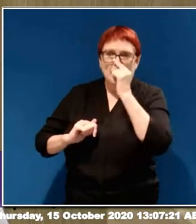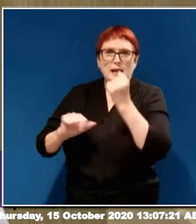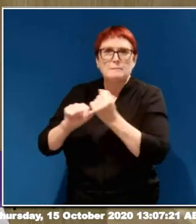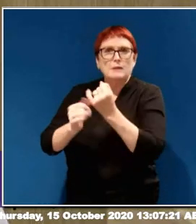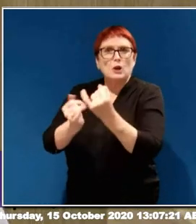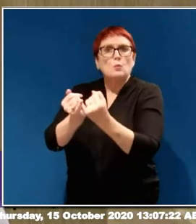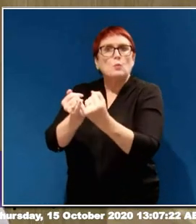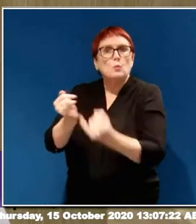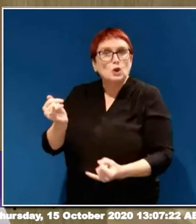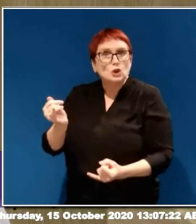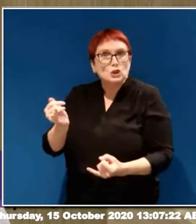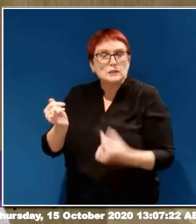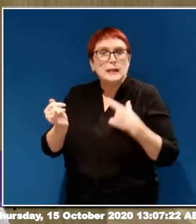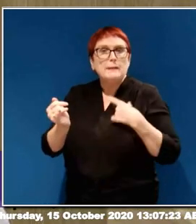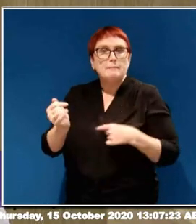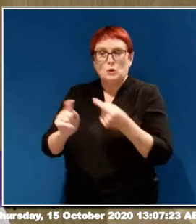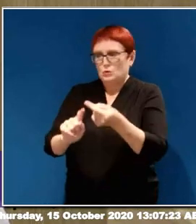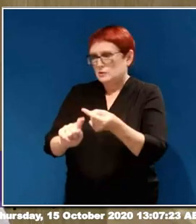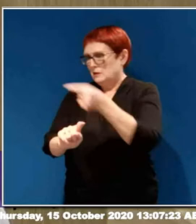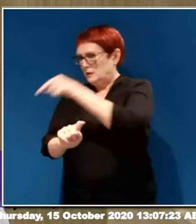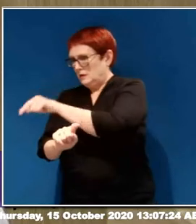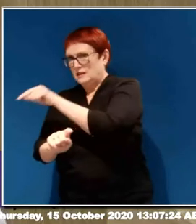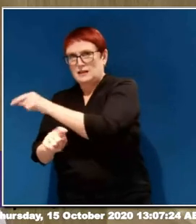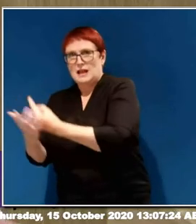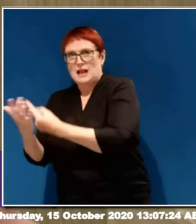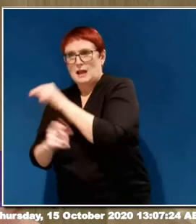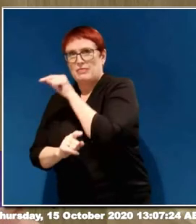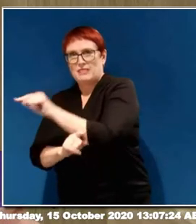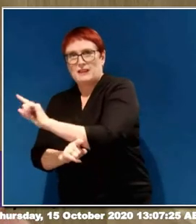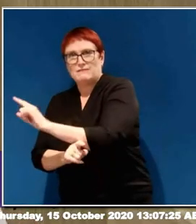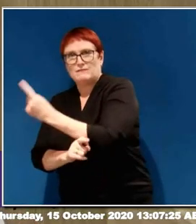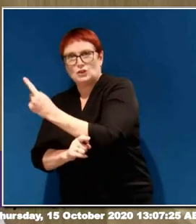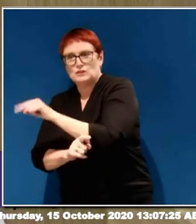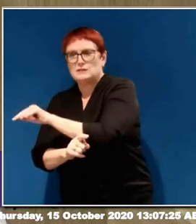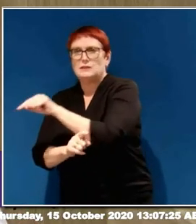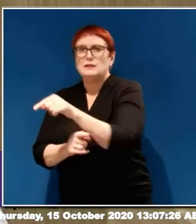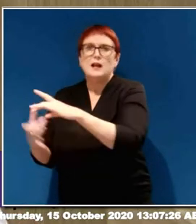that someone may be doing, and I guess the best way is to describe